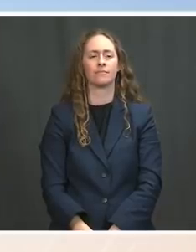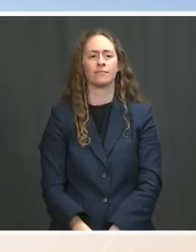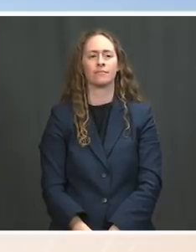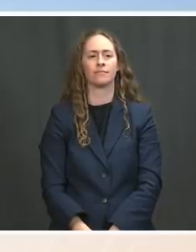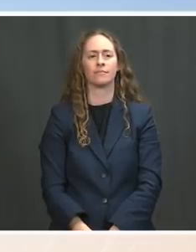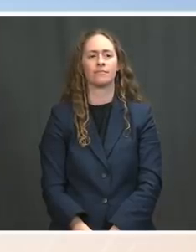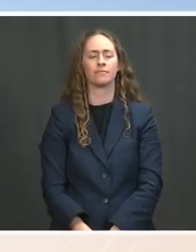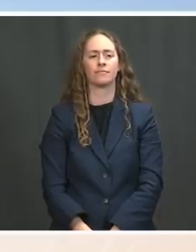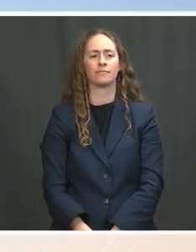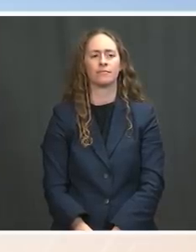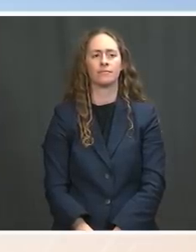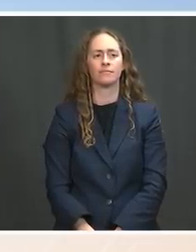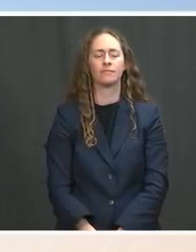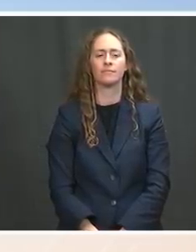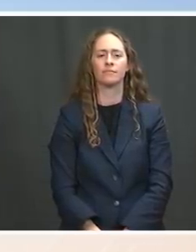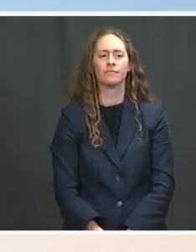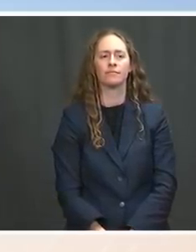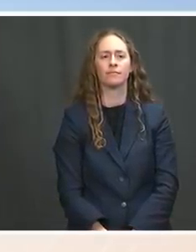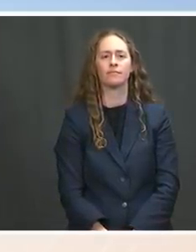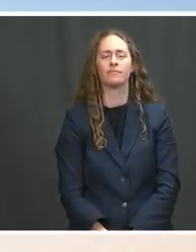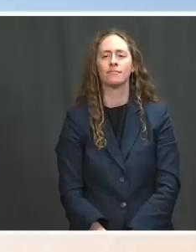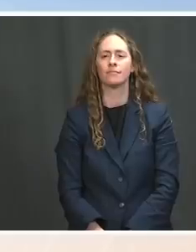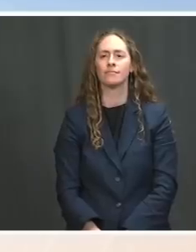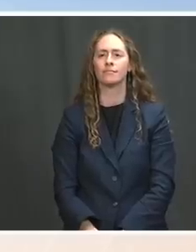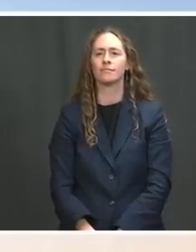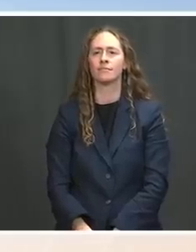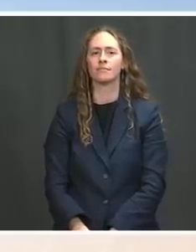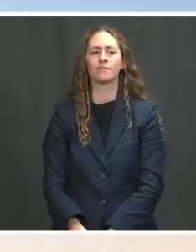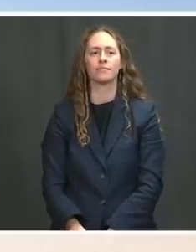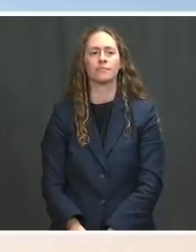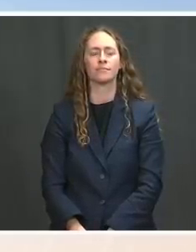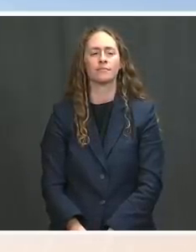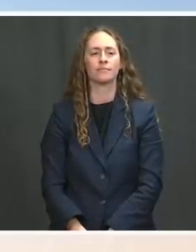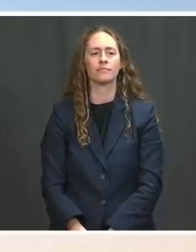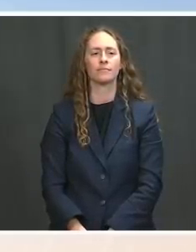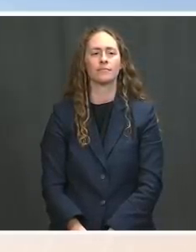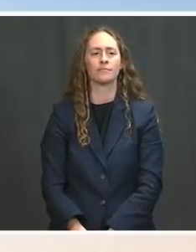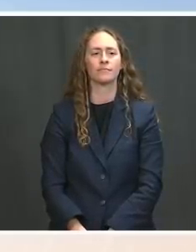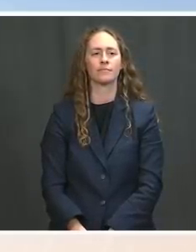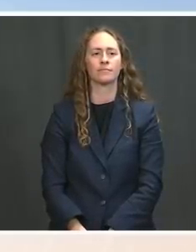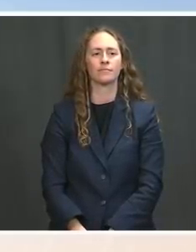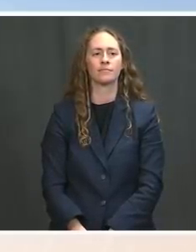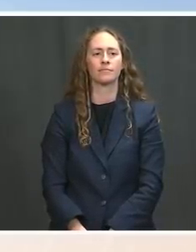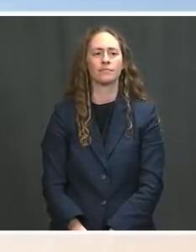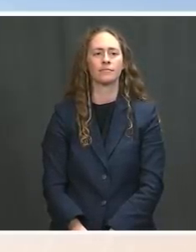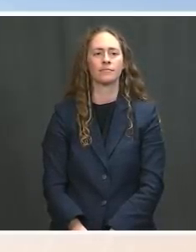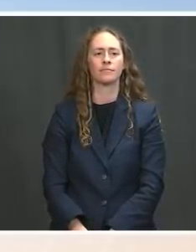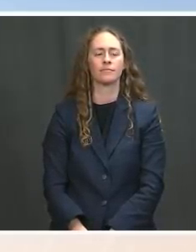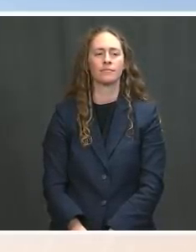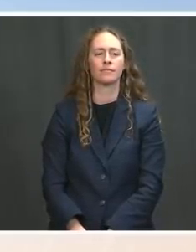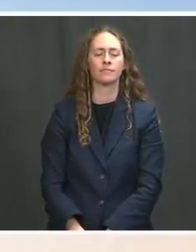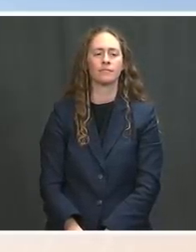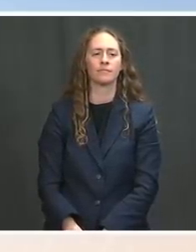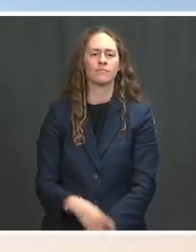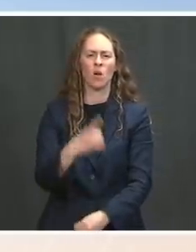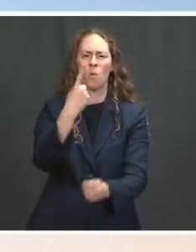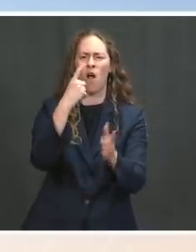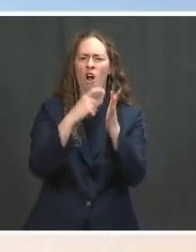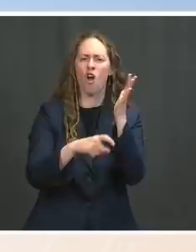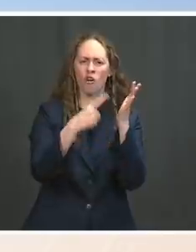in Washington that I'm sure you read the other day. And a particular graph points to an Associated Press memo that advises reporters against using the word